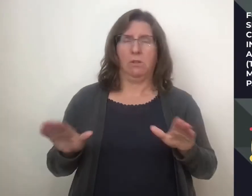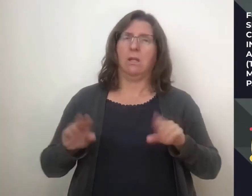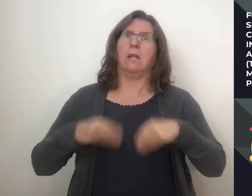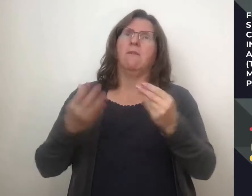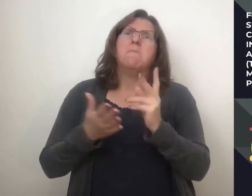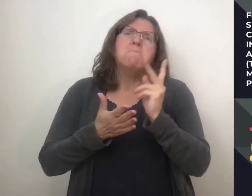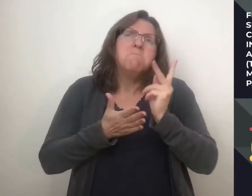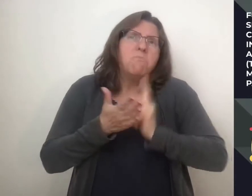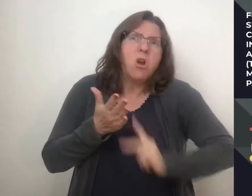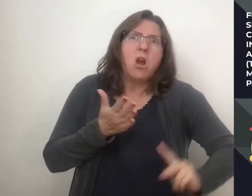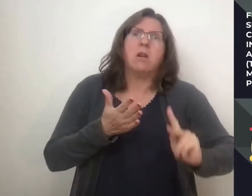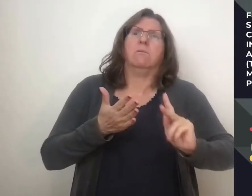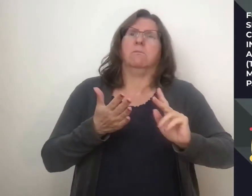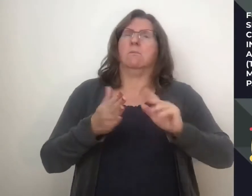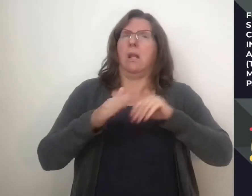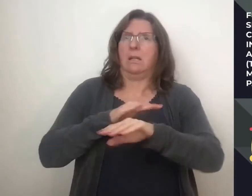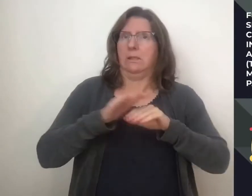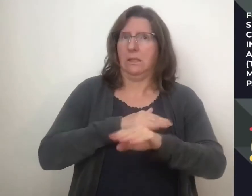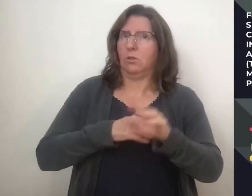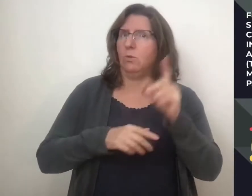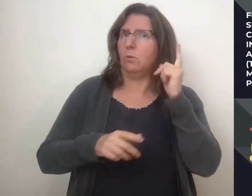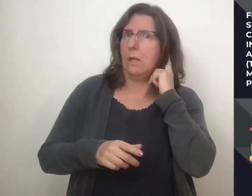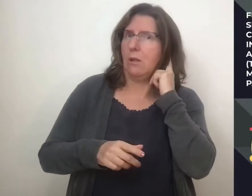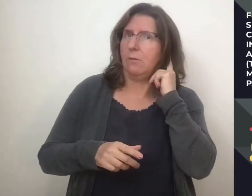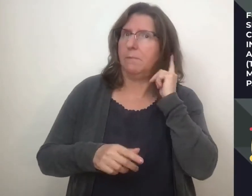for many students provides partial access to sound.